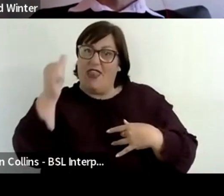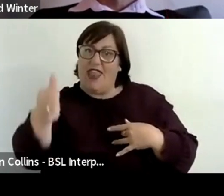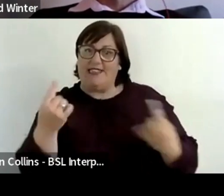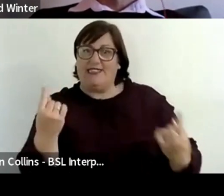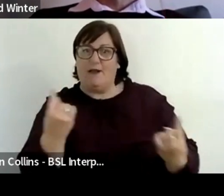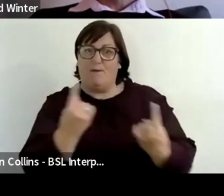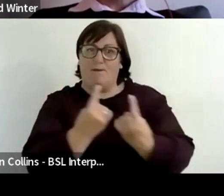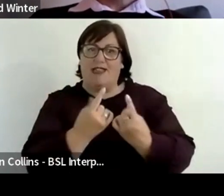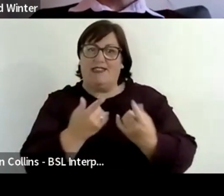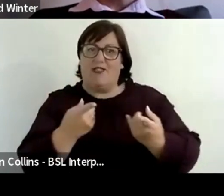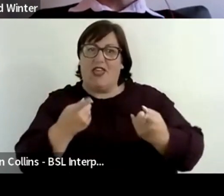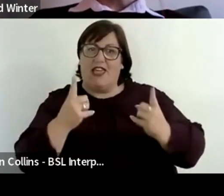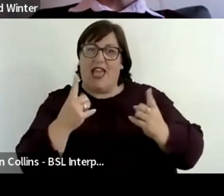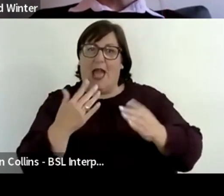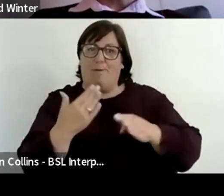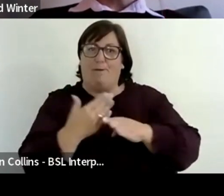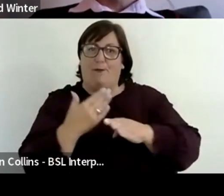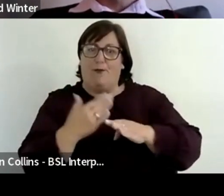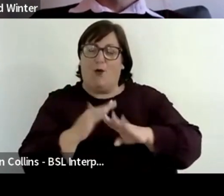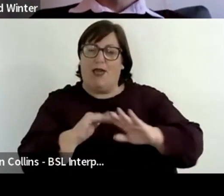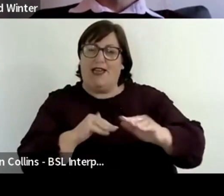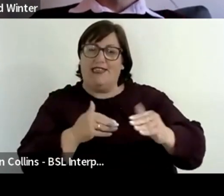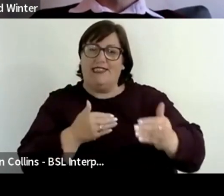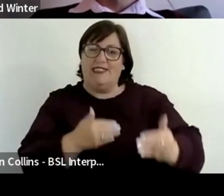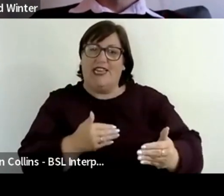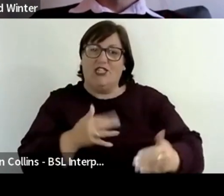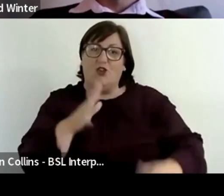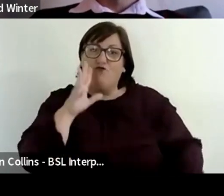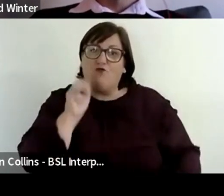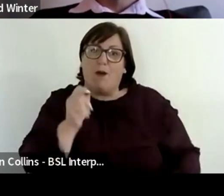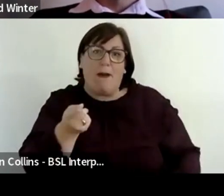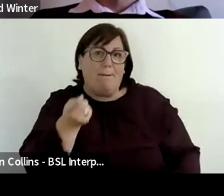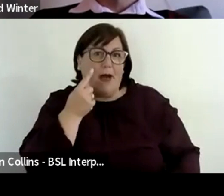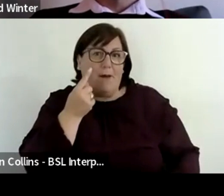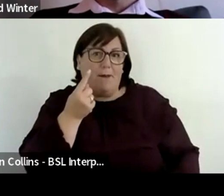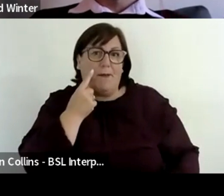Don't forget to check out other events on the Career Hive website.